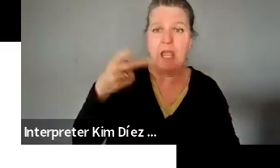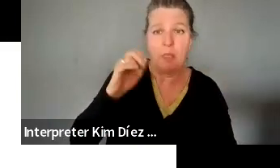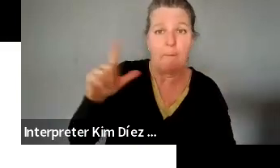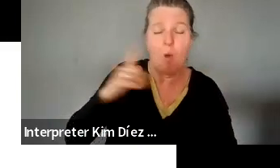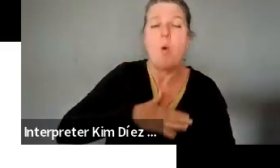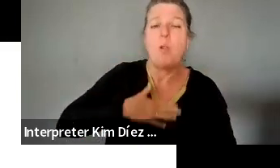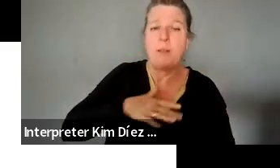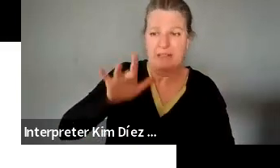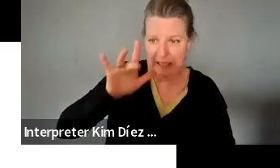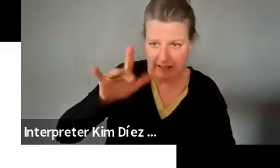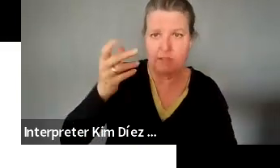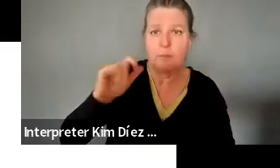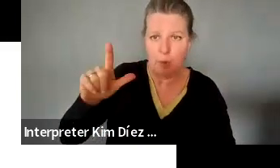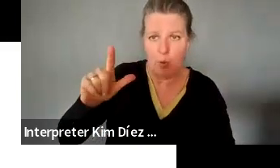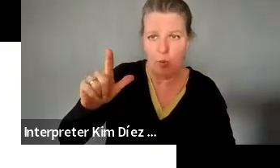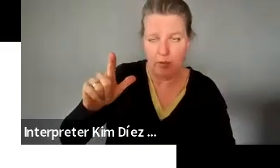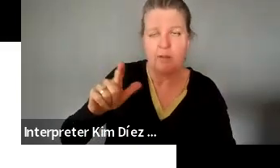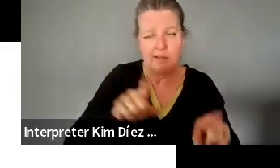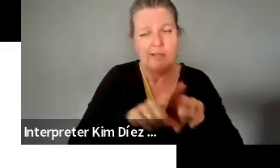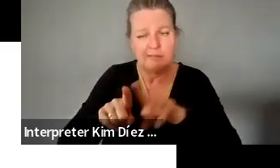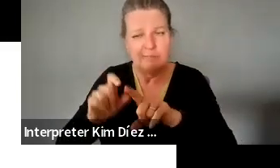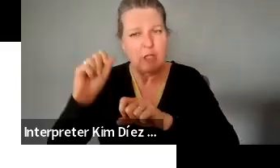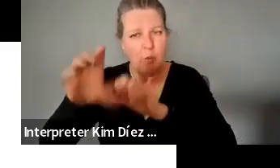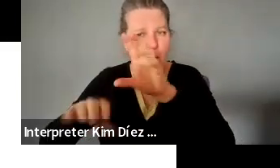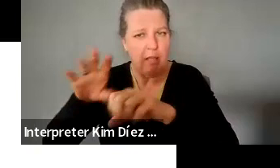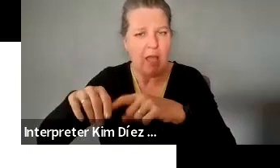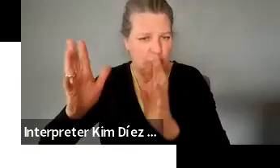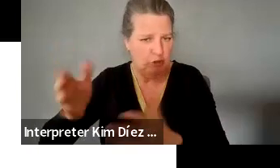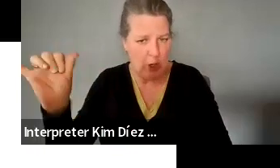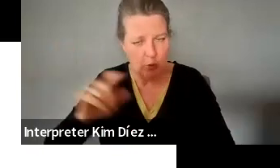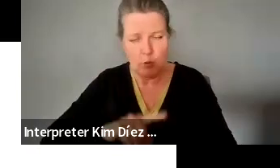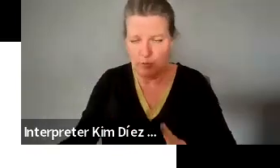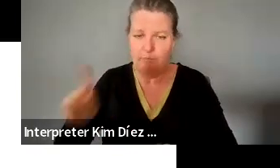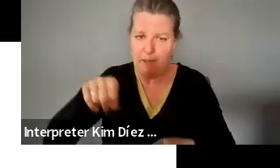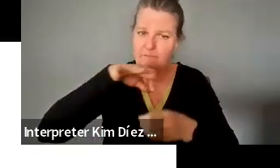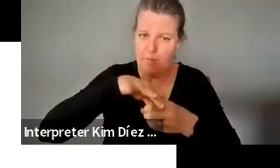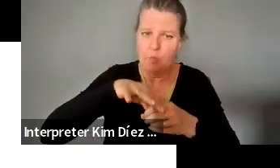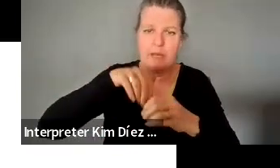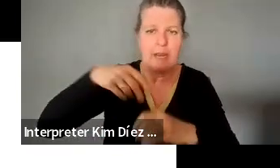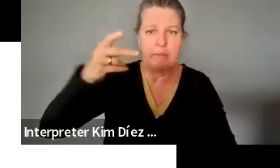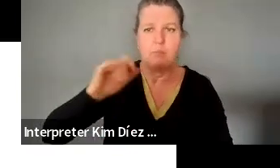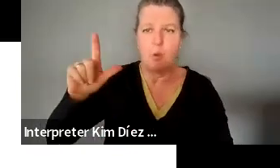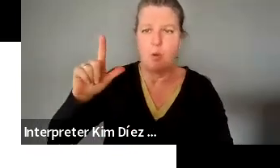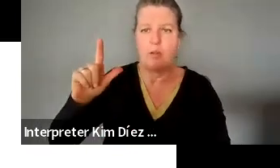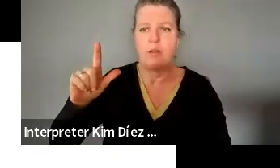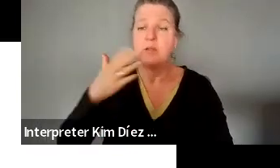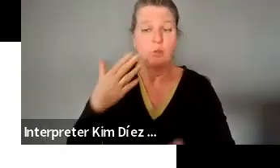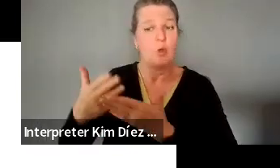as well as contributing ideas in the chat. That's, yeah, good discussion in the chat, but the votes go in the poll.